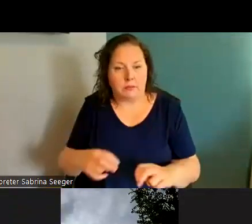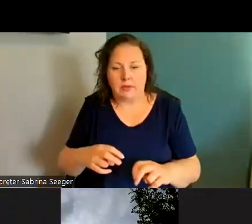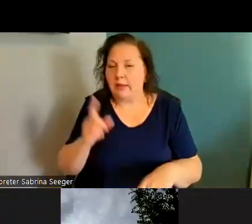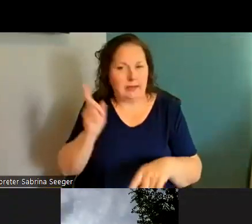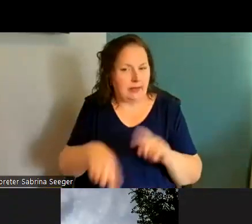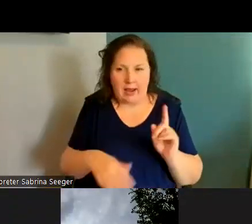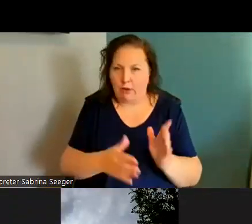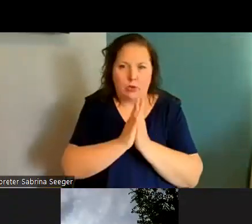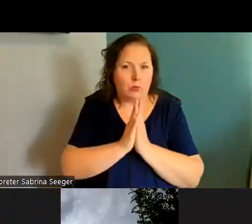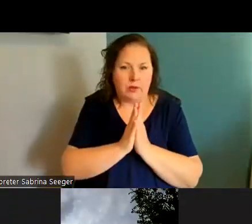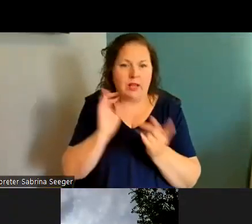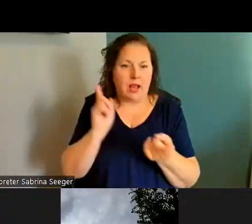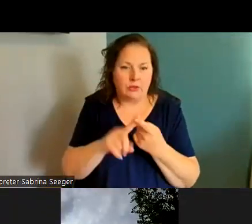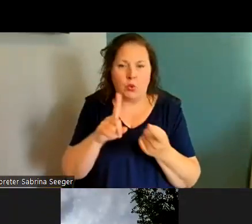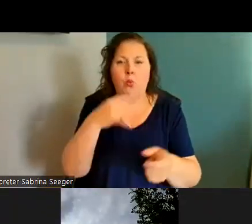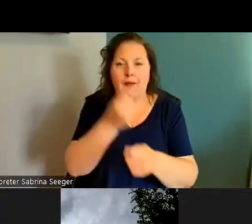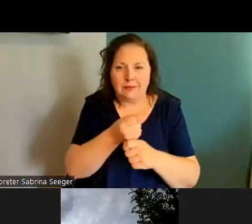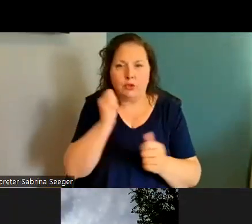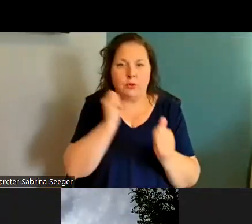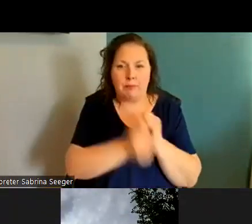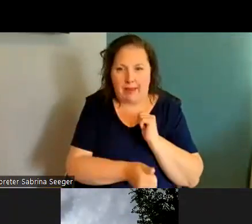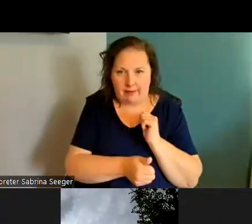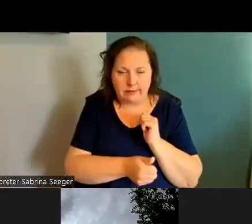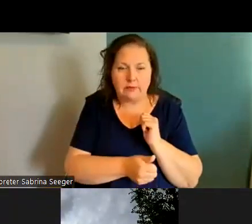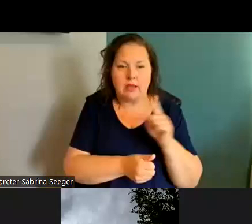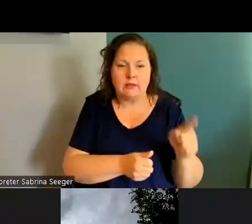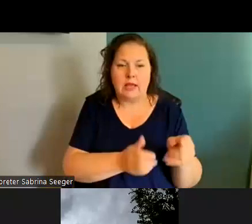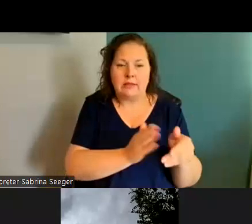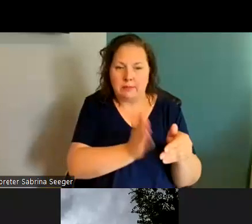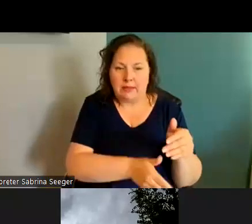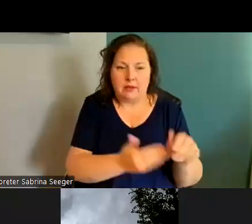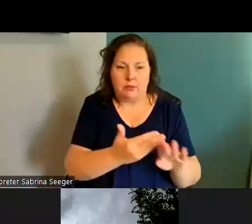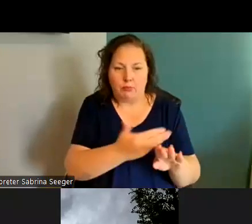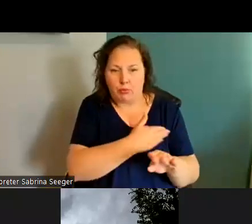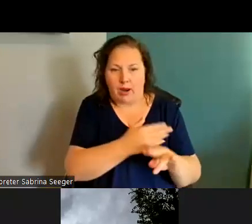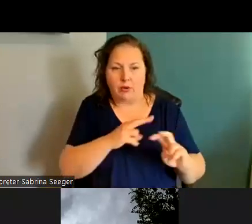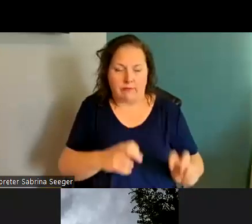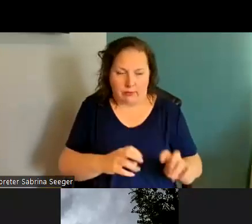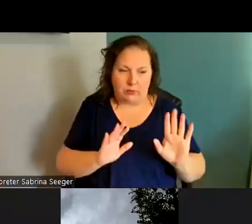requested until a full year has passed since the completion of the prior evaluation. Unless the